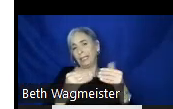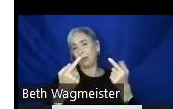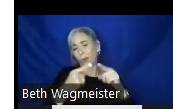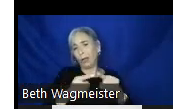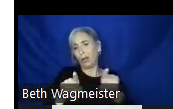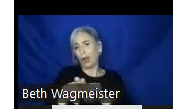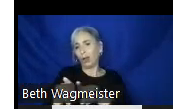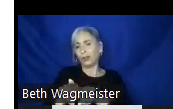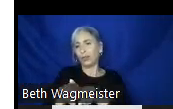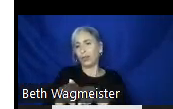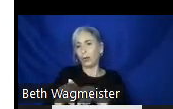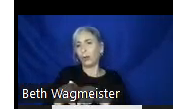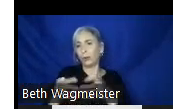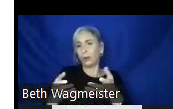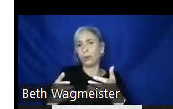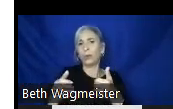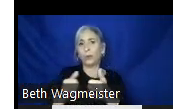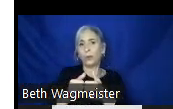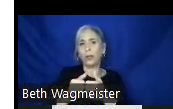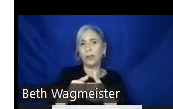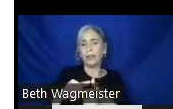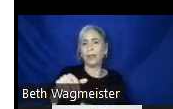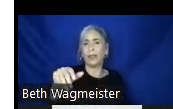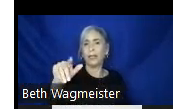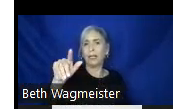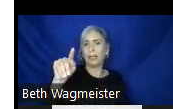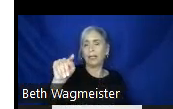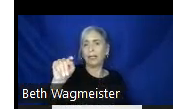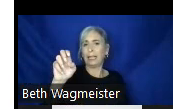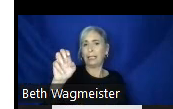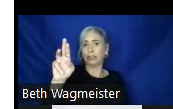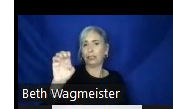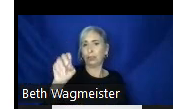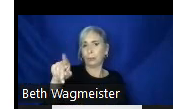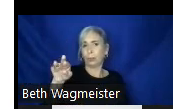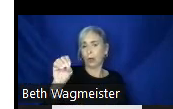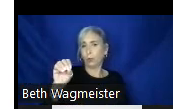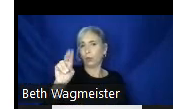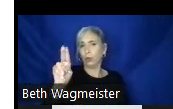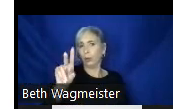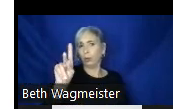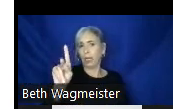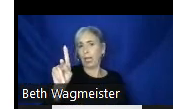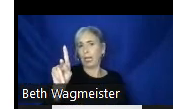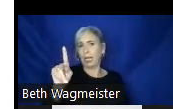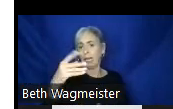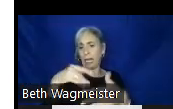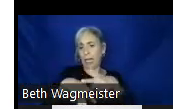participating in the tech share pro. Tech share pro is a UK based hybrid event run by ability